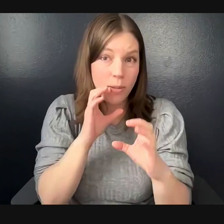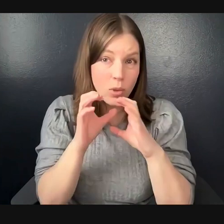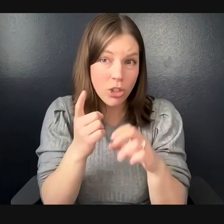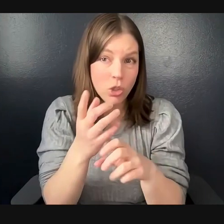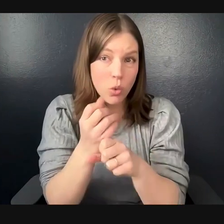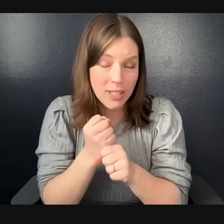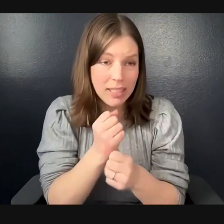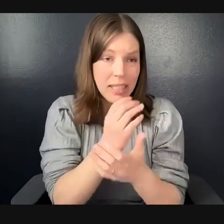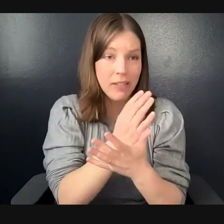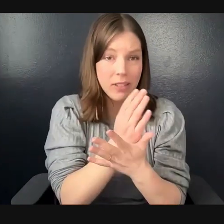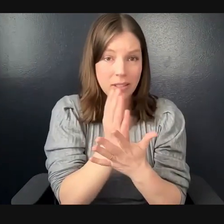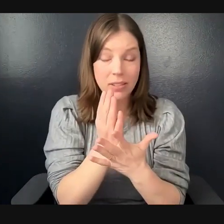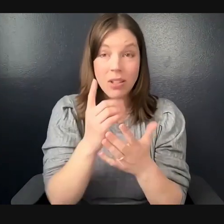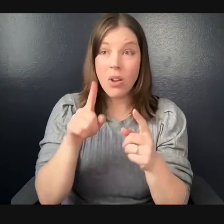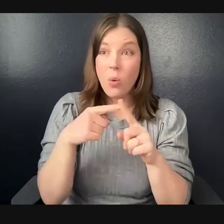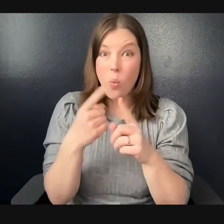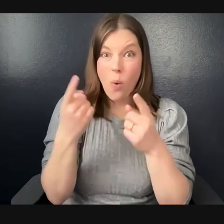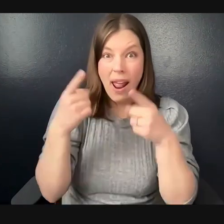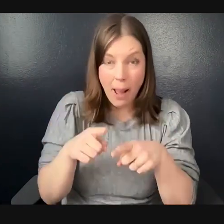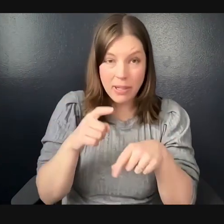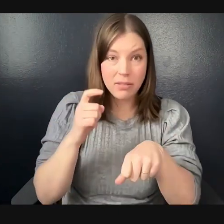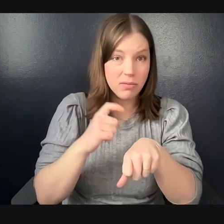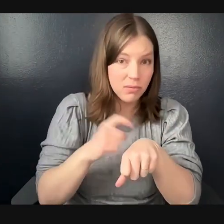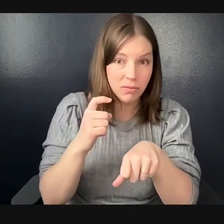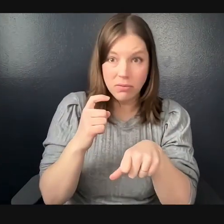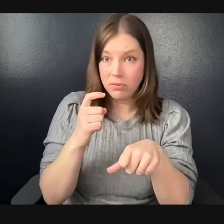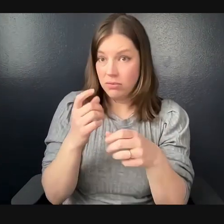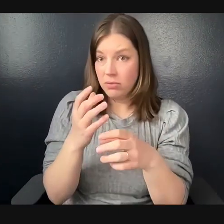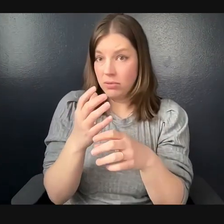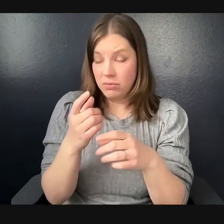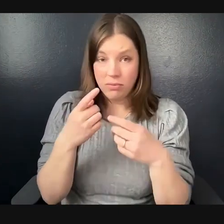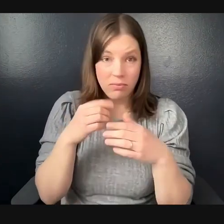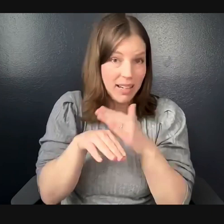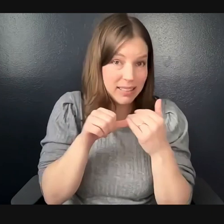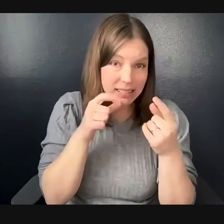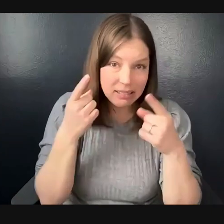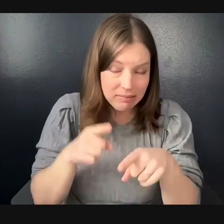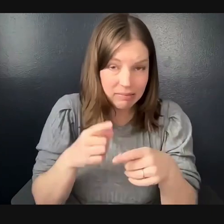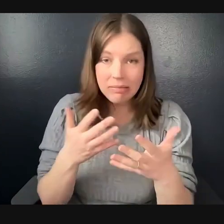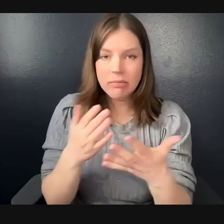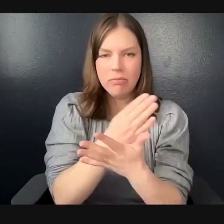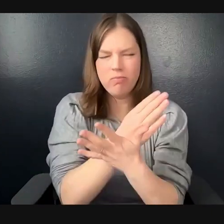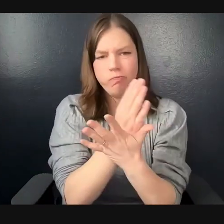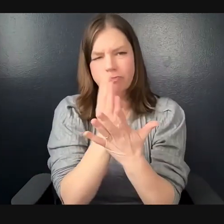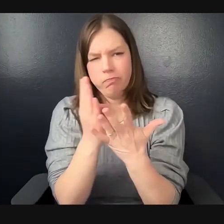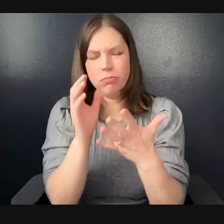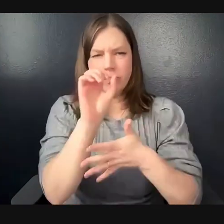communication you receive from the Disability Services Office. If the access wasn't timely, make